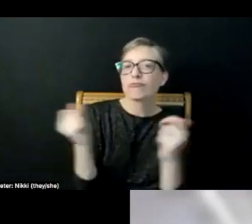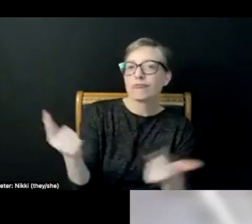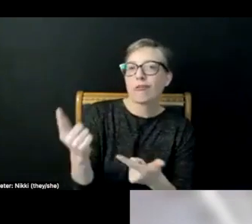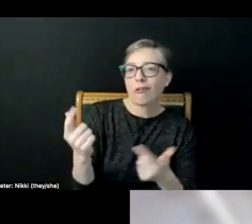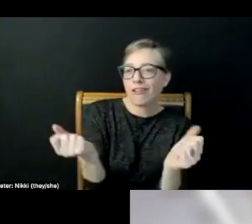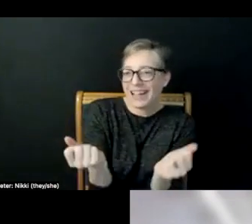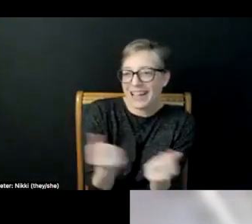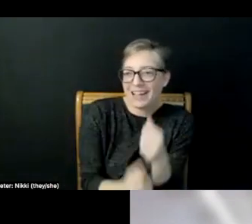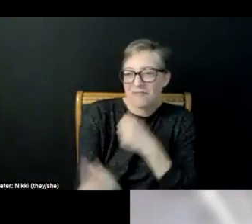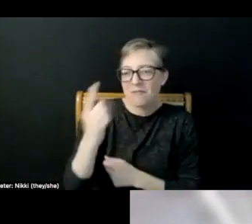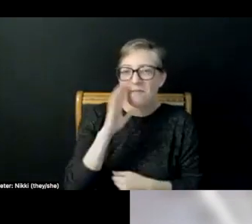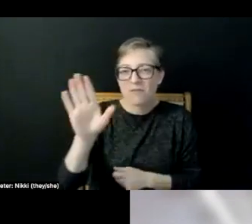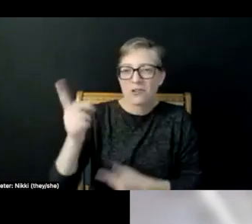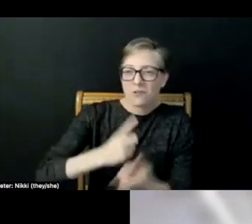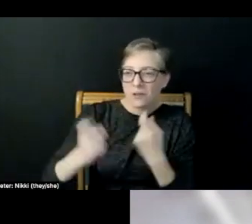Thank you so much.